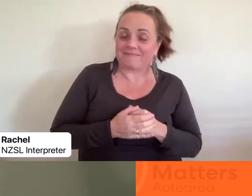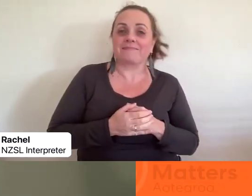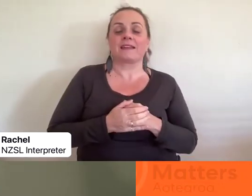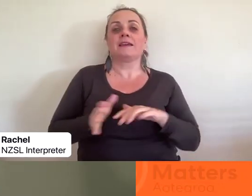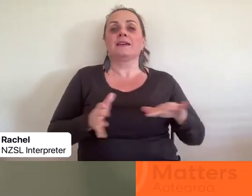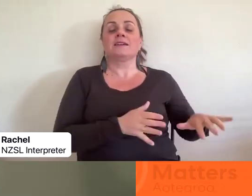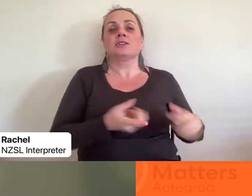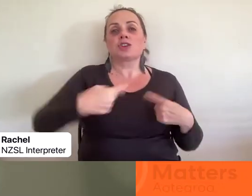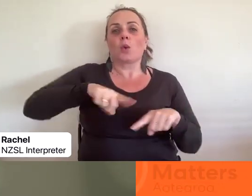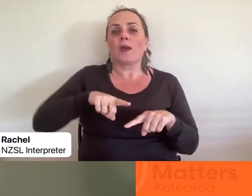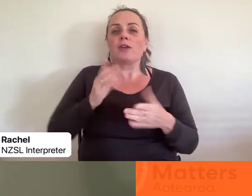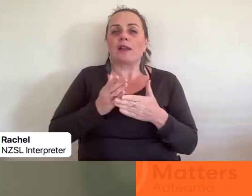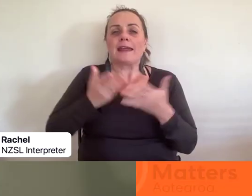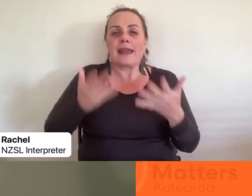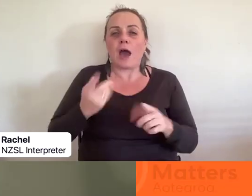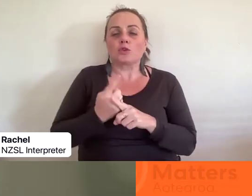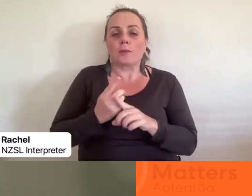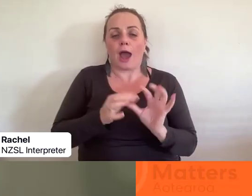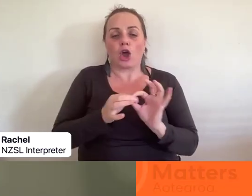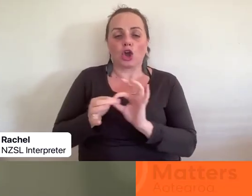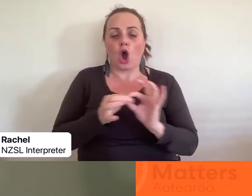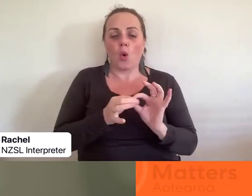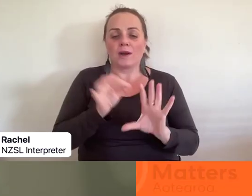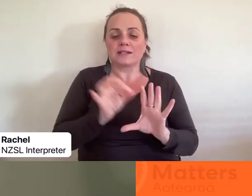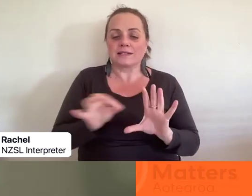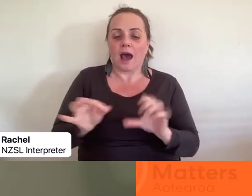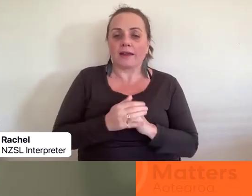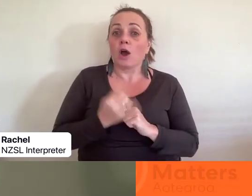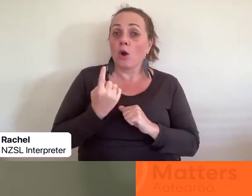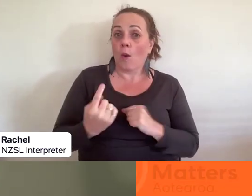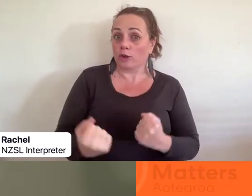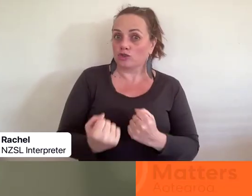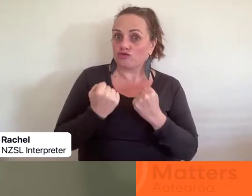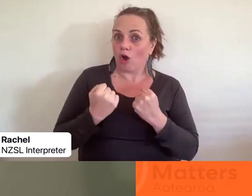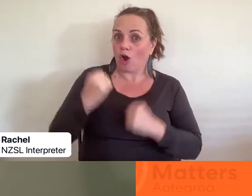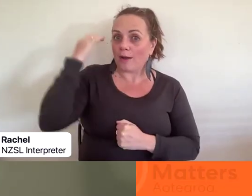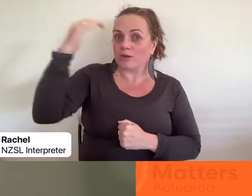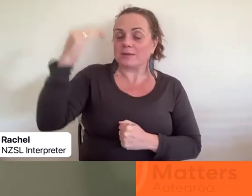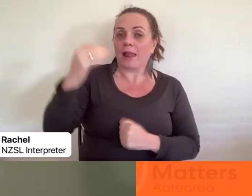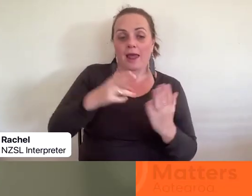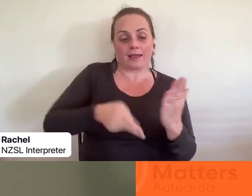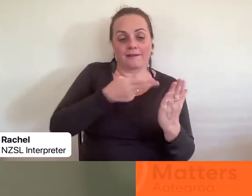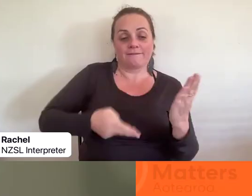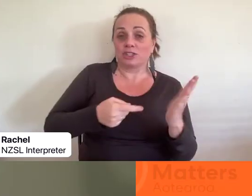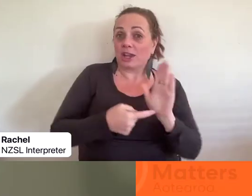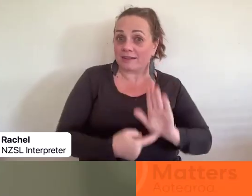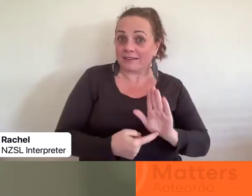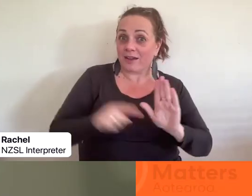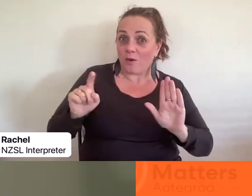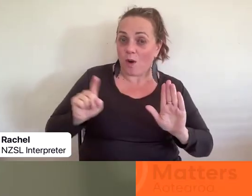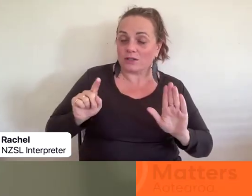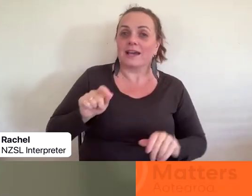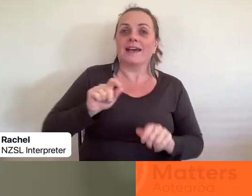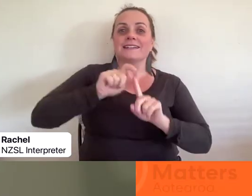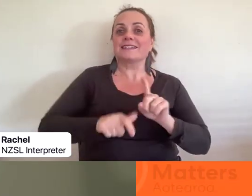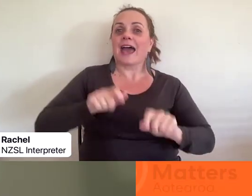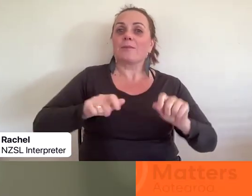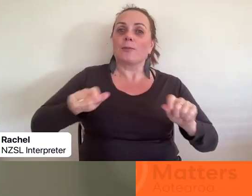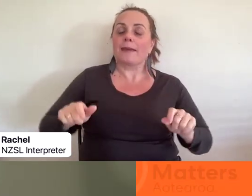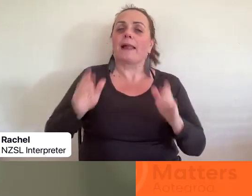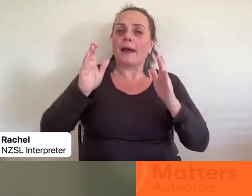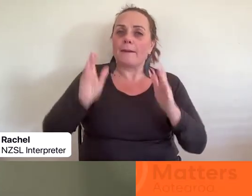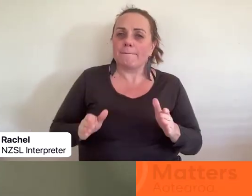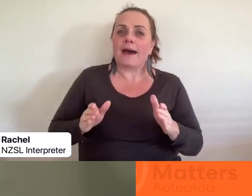co design. One of the strongest principles within the UNCRPD is that disabled people must be closely